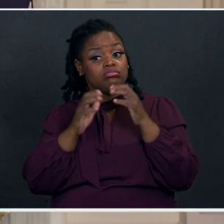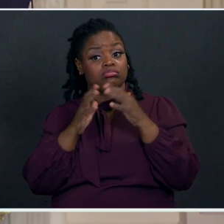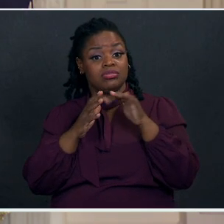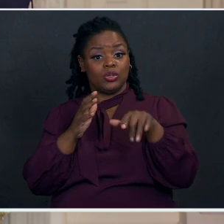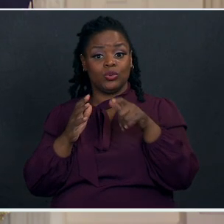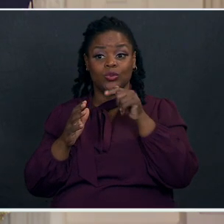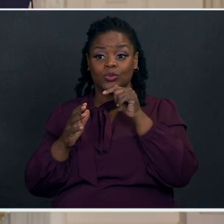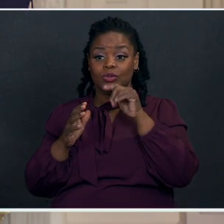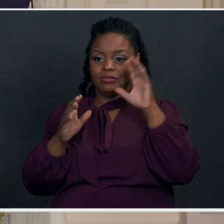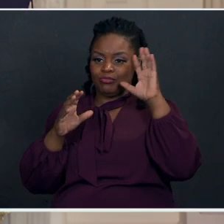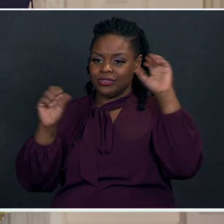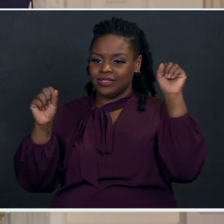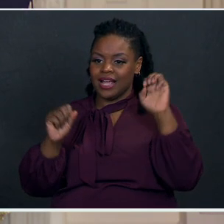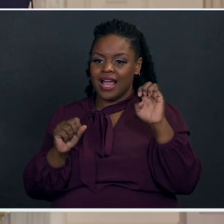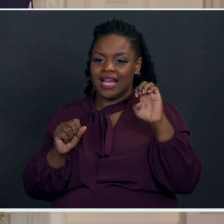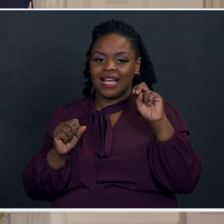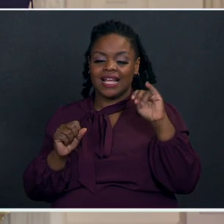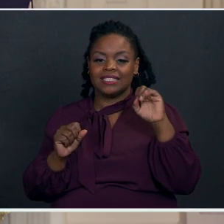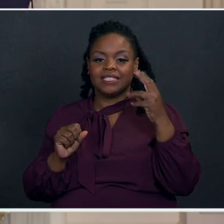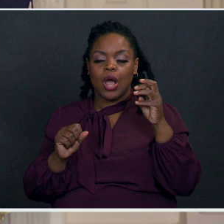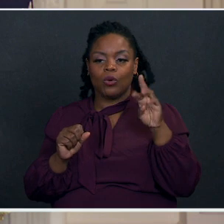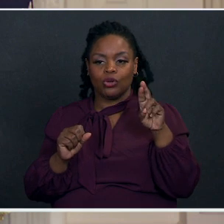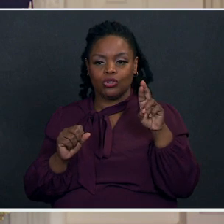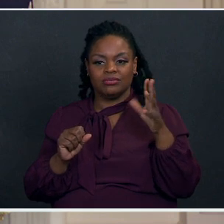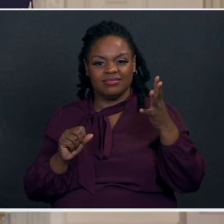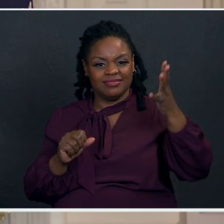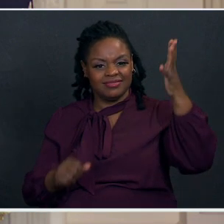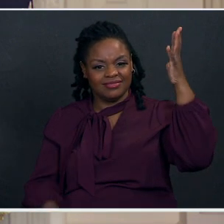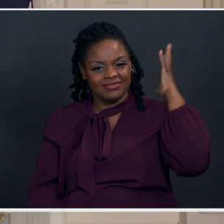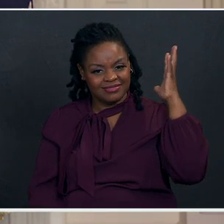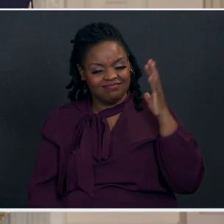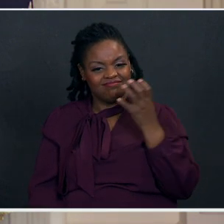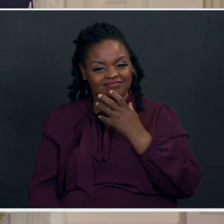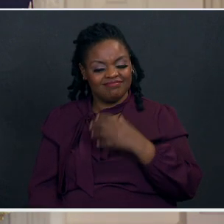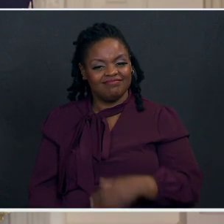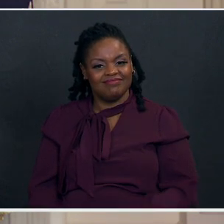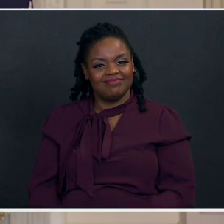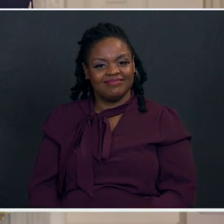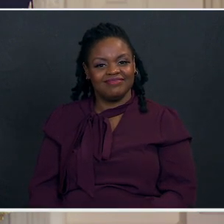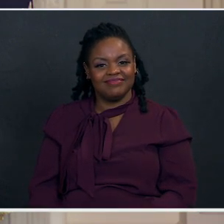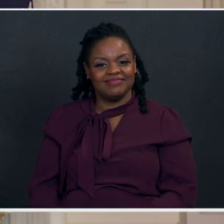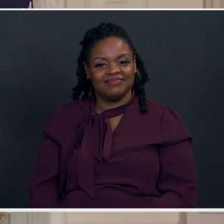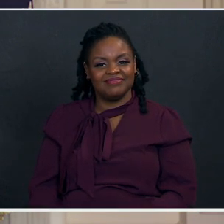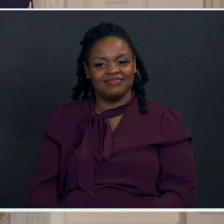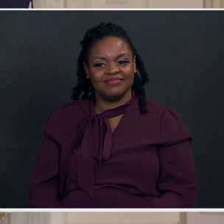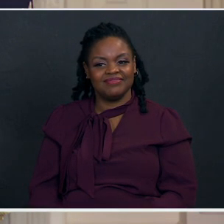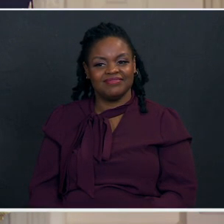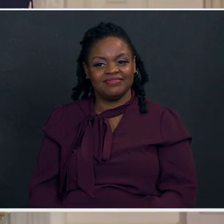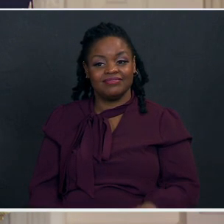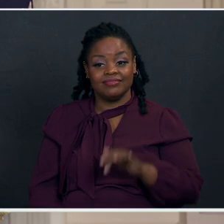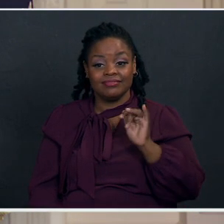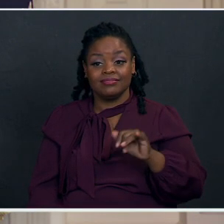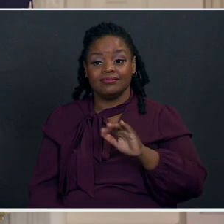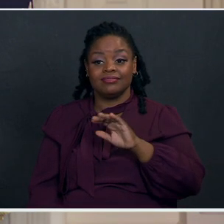It's a team of America's top scientists charged with asking the most American of questions: